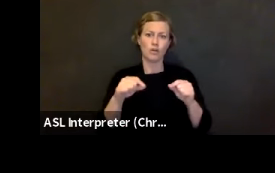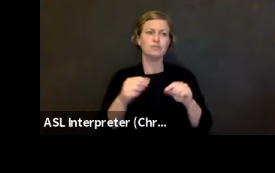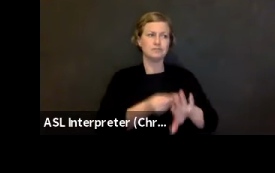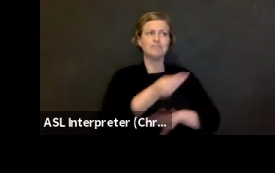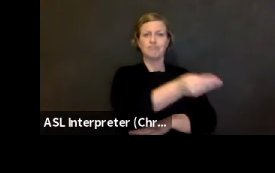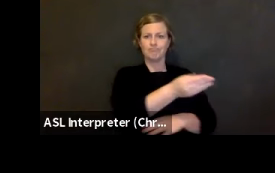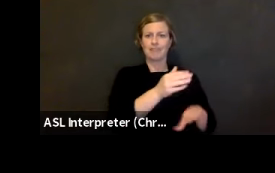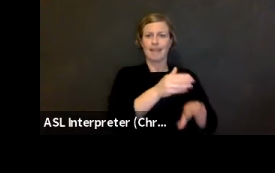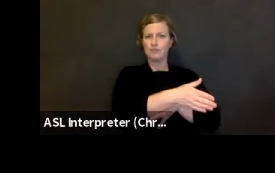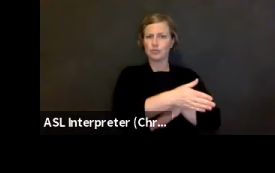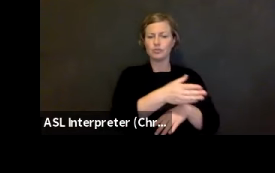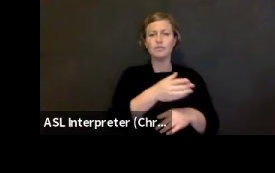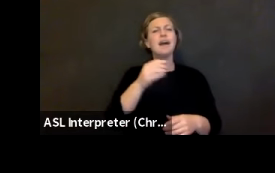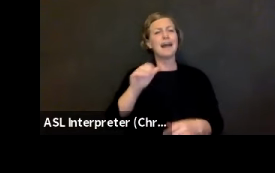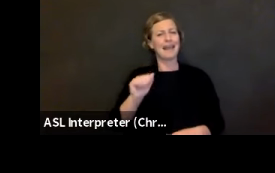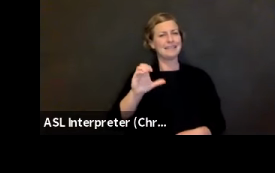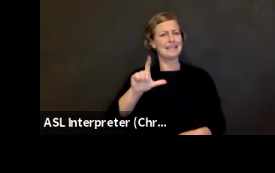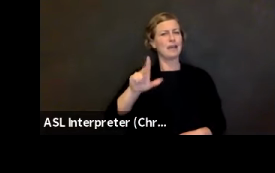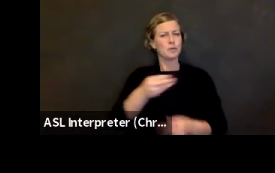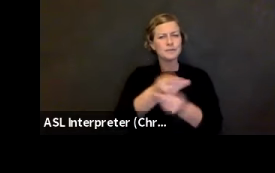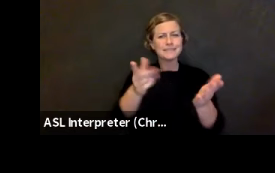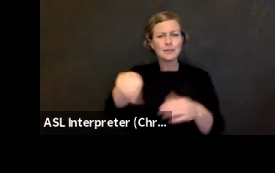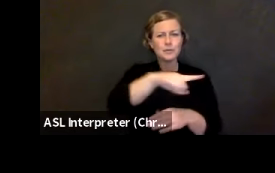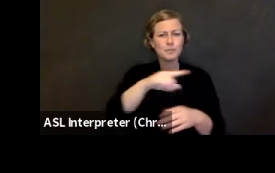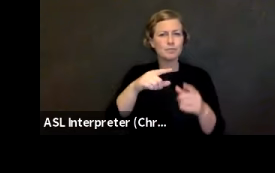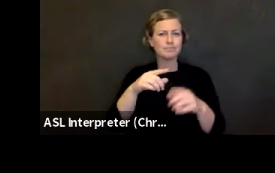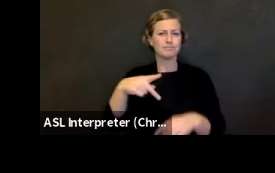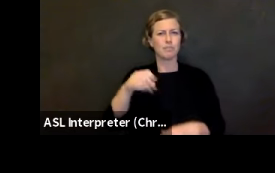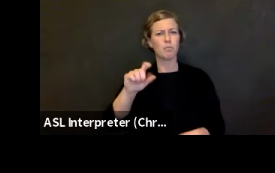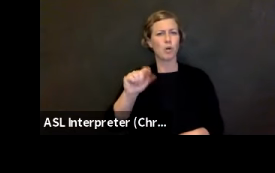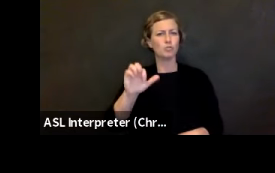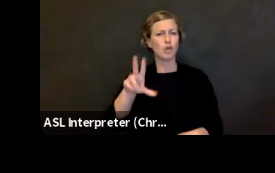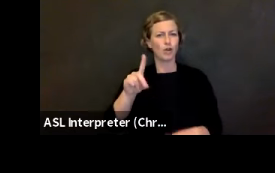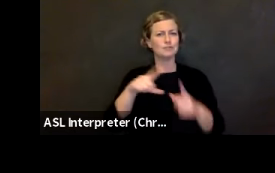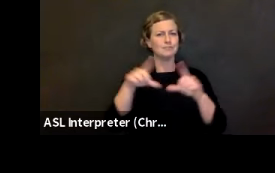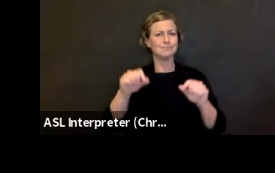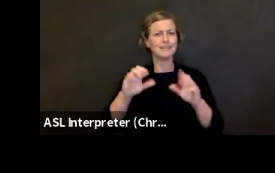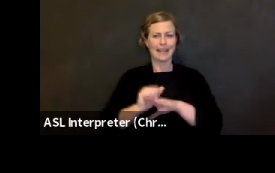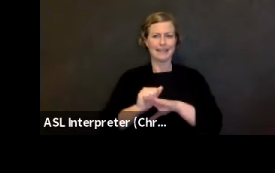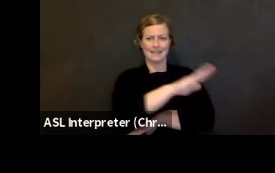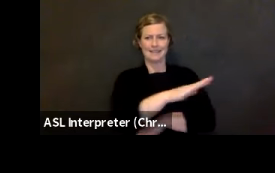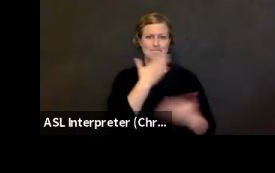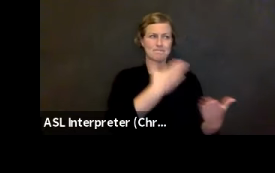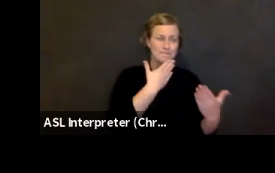you and it's so appreciated to send a thank you vote